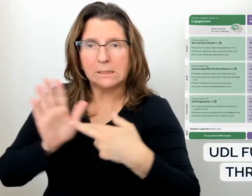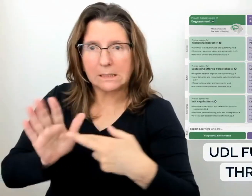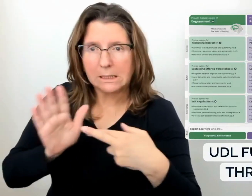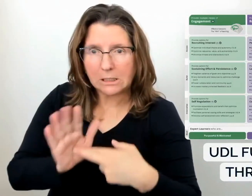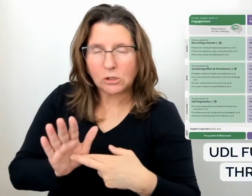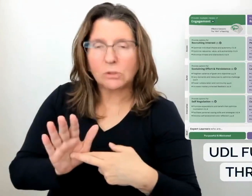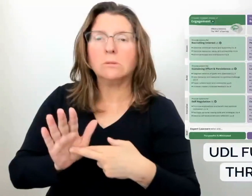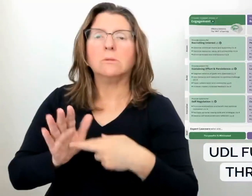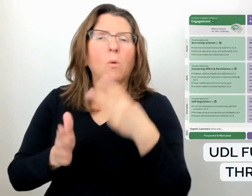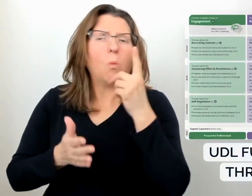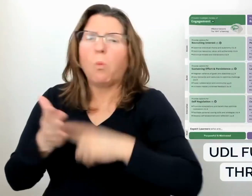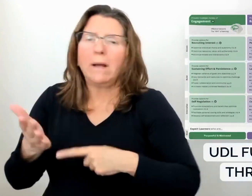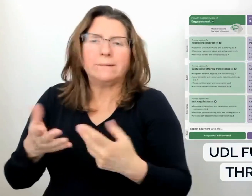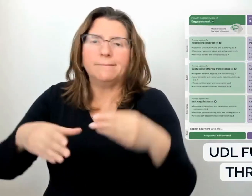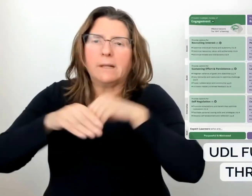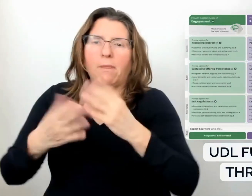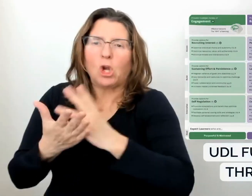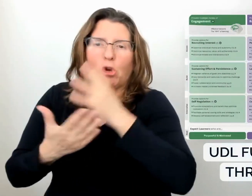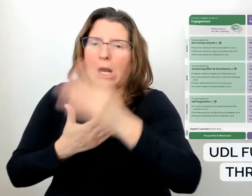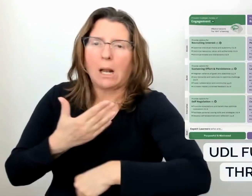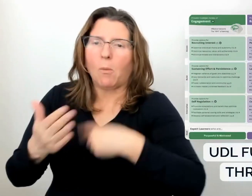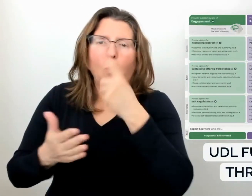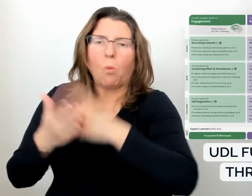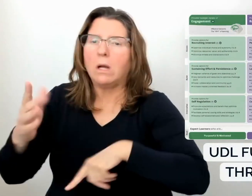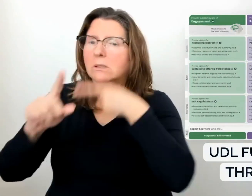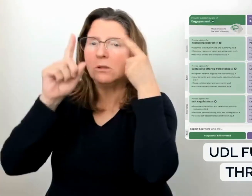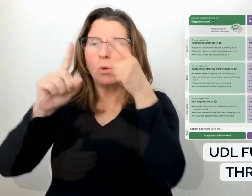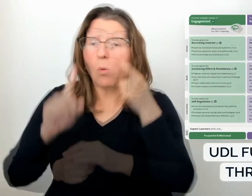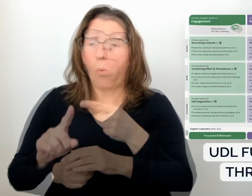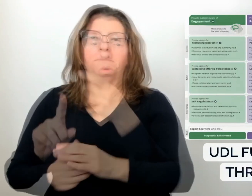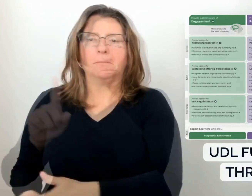Specifically dealing with the curriculum and learning goals.